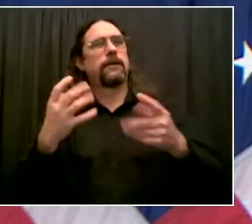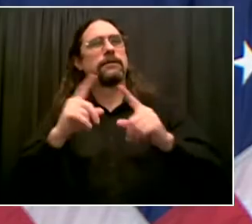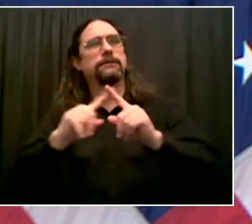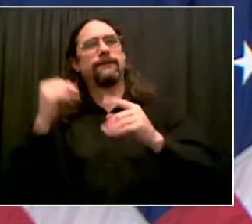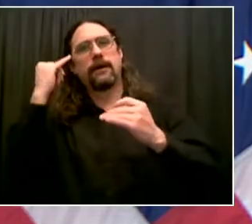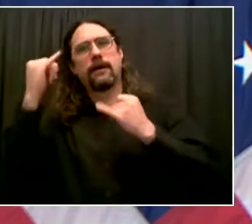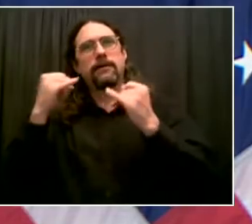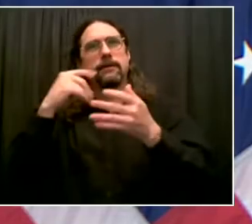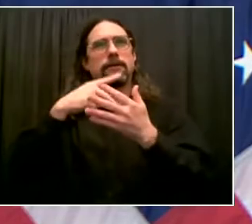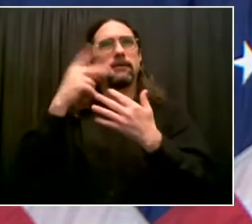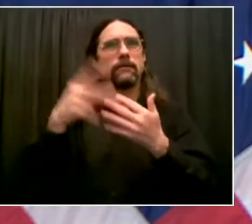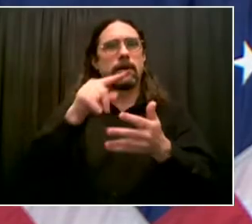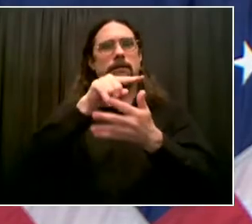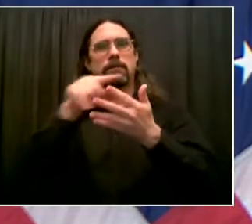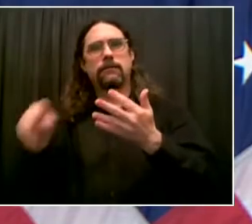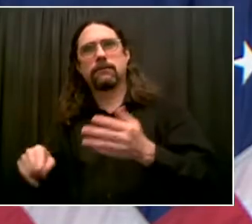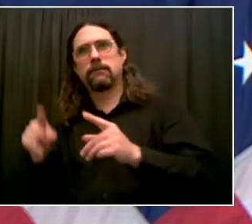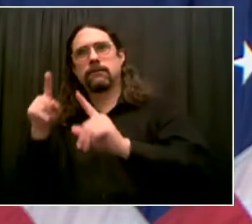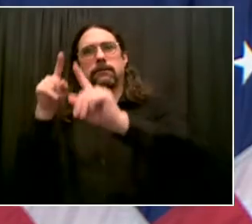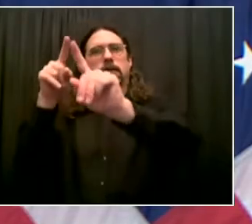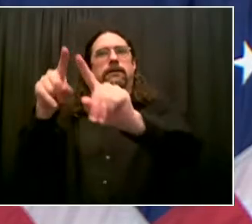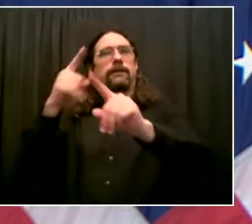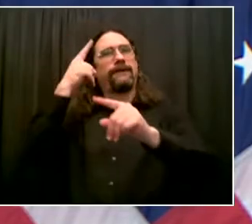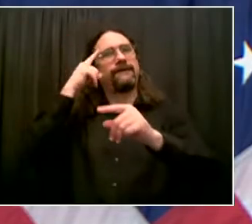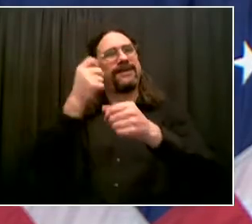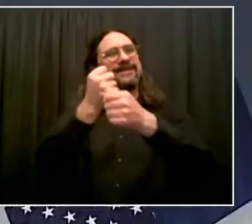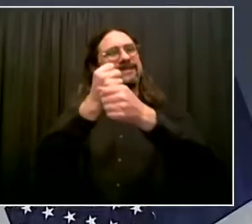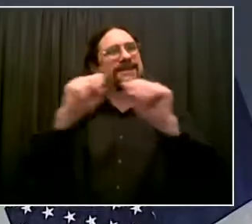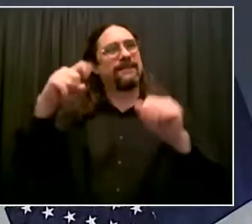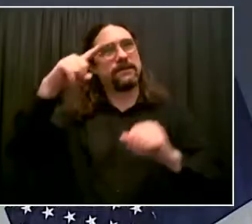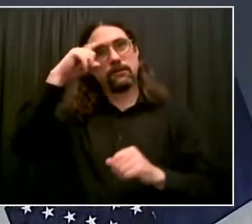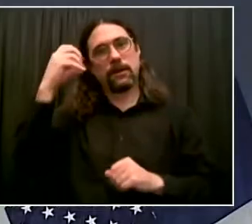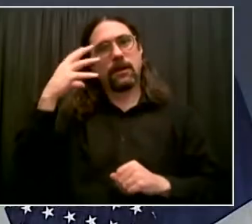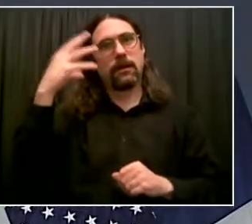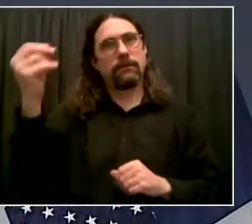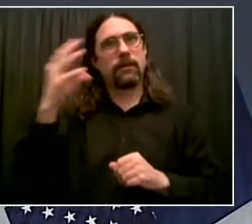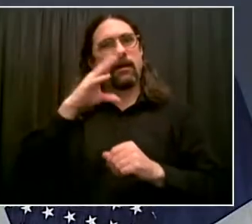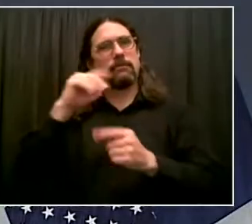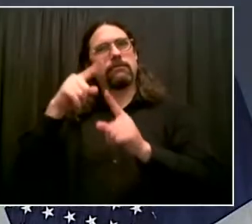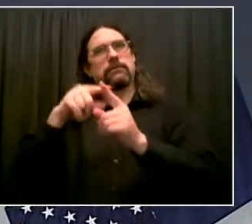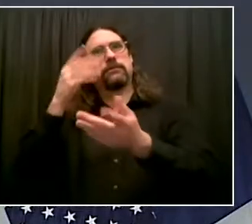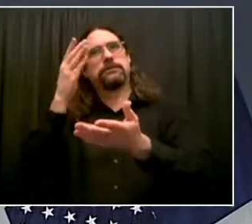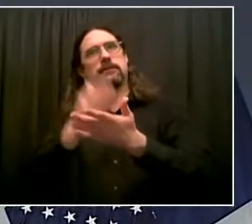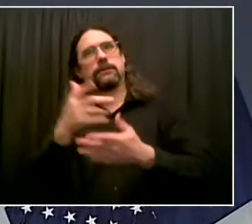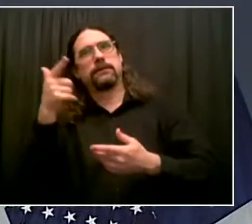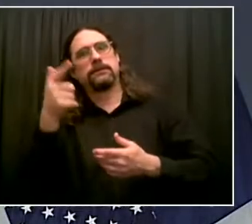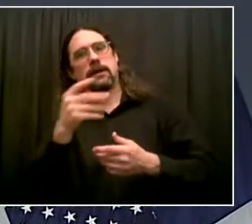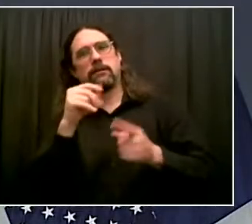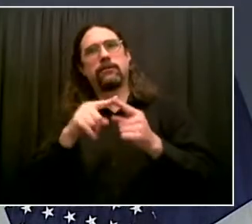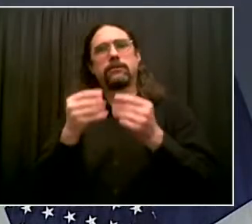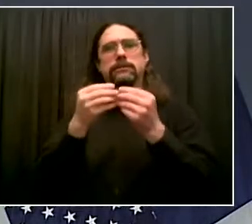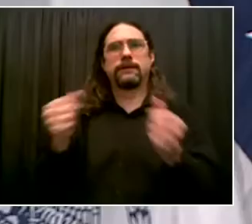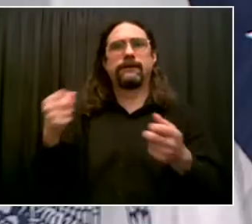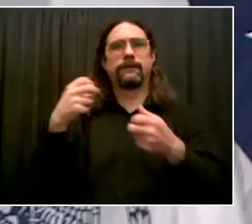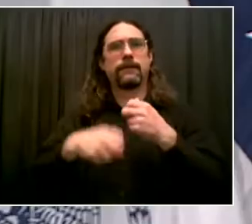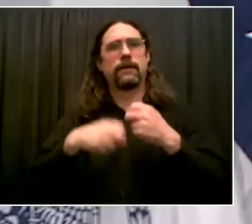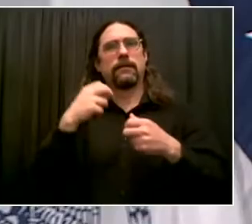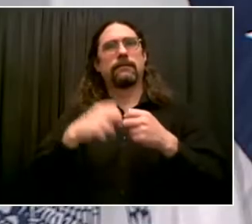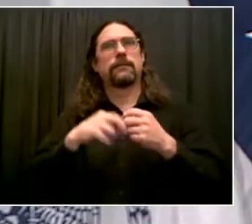PARTNERSHIP, STRENGTHENING NEIGHBORHOOD POLICING AND GETTING BACK TO BUILD A BLOCK AND MAKING SURE THERE IS DIALOGUE AND COMMUNICATION.